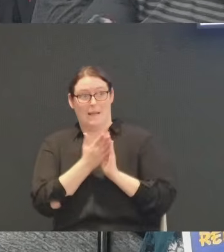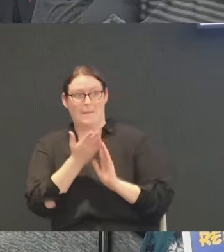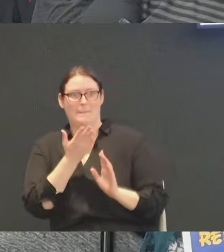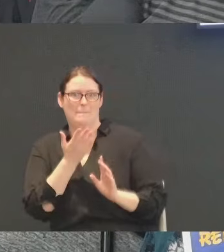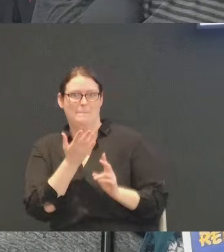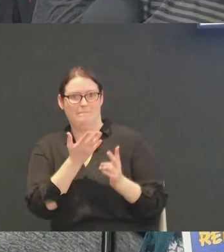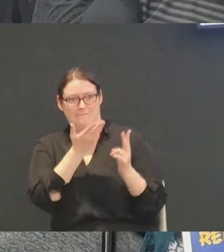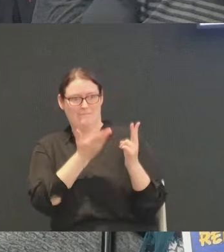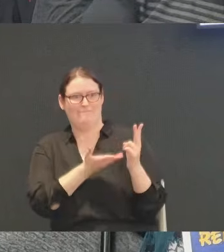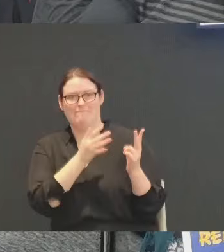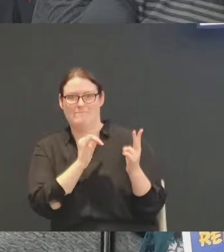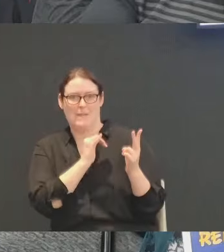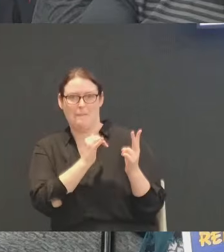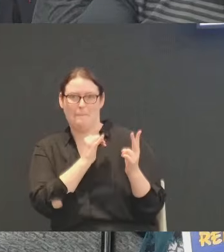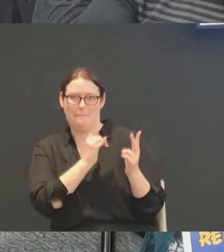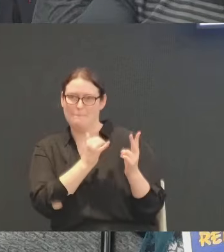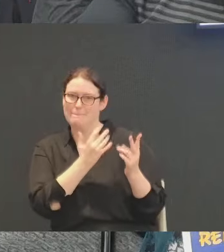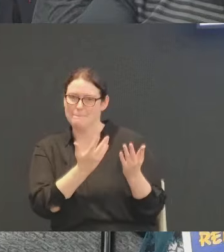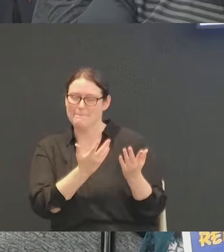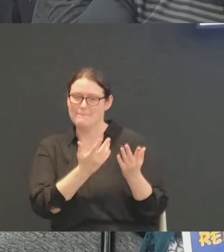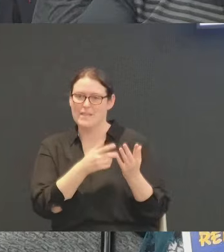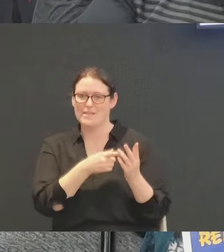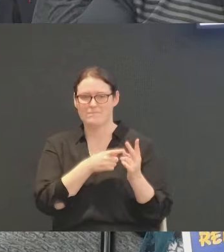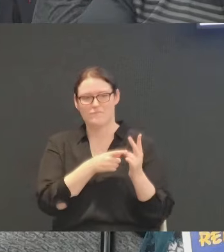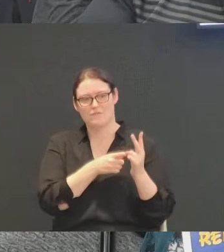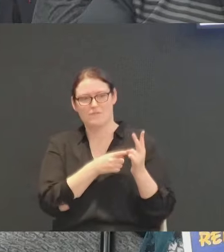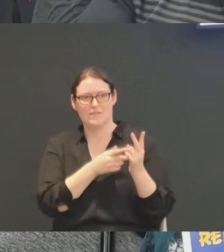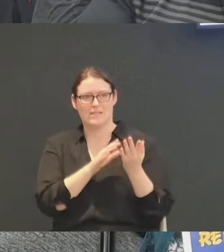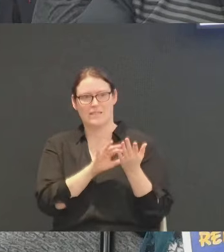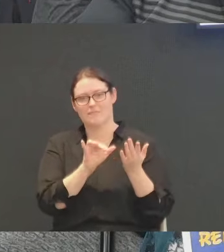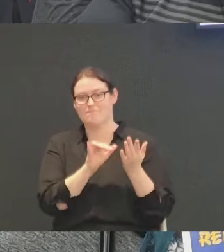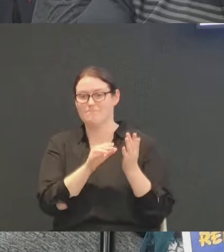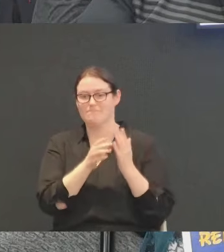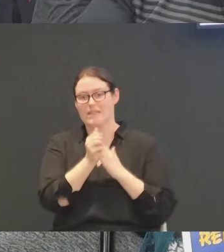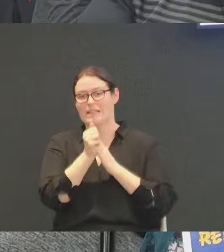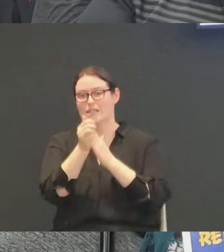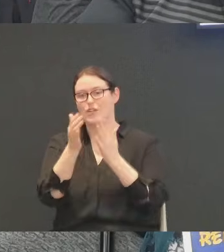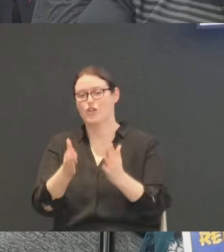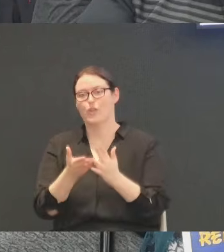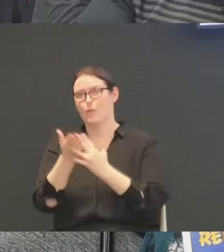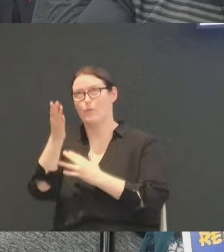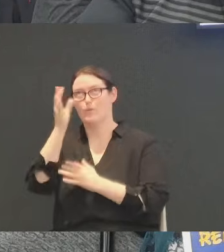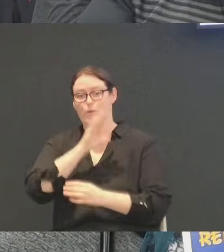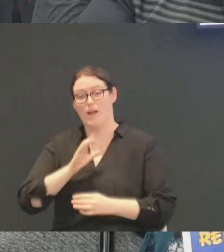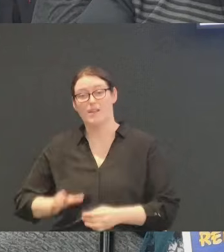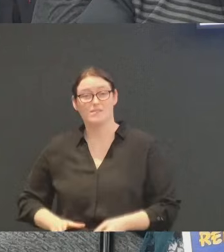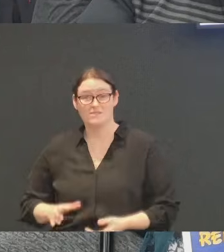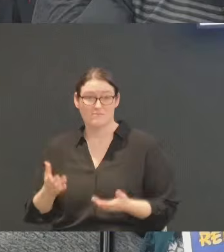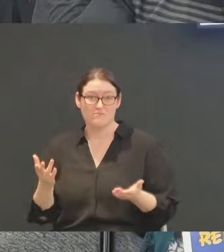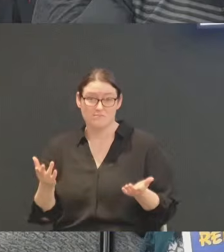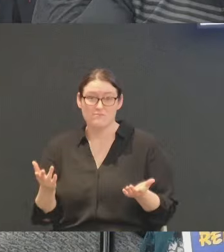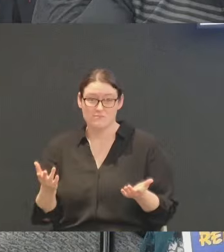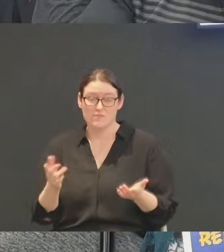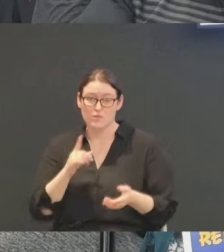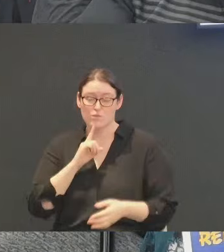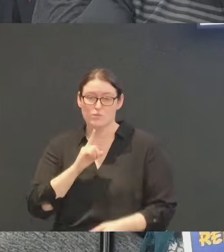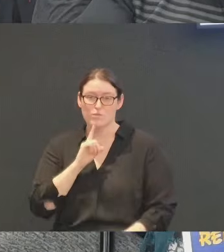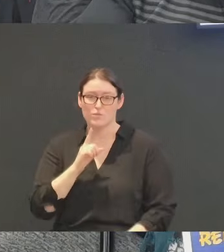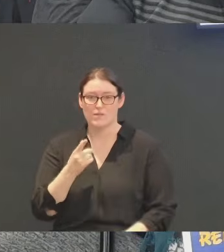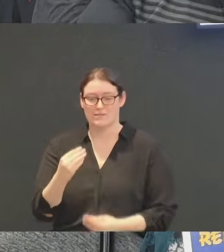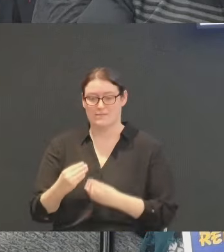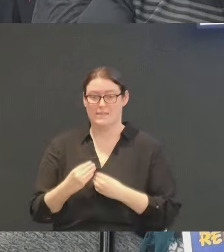themselves as though ambassadors of Christ, honestly. And it it inspires me personally.